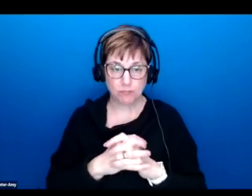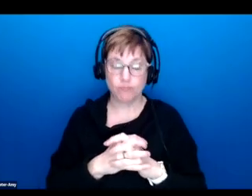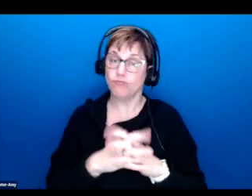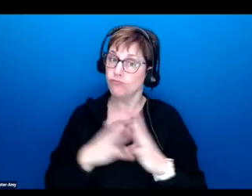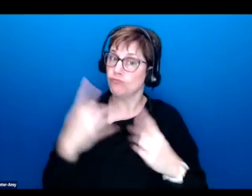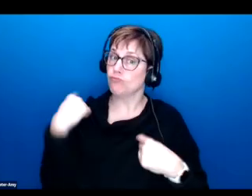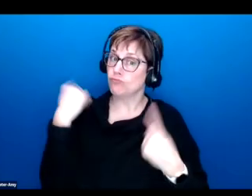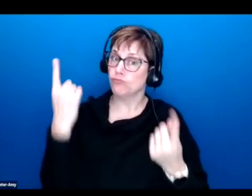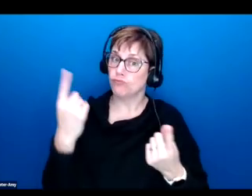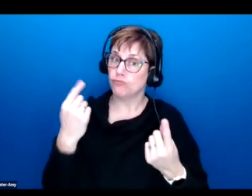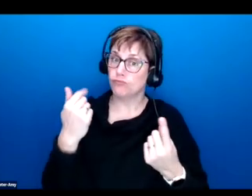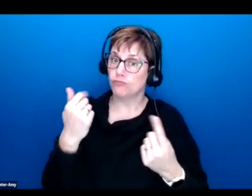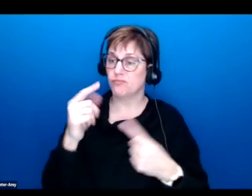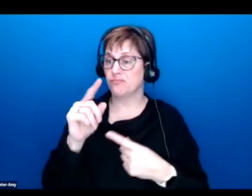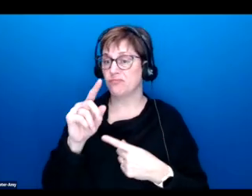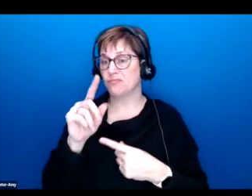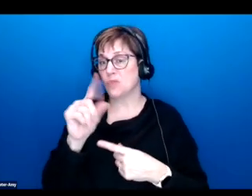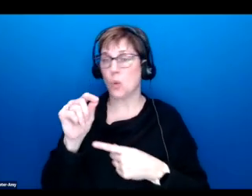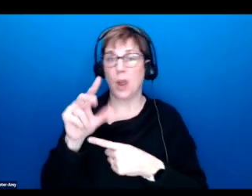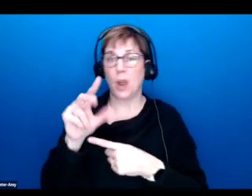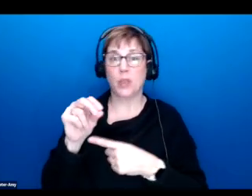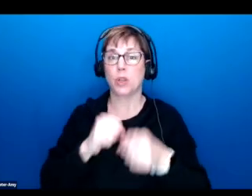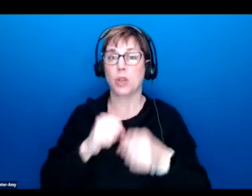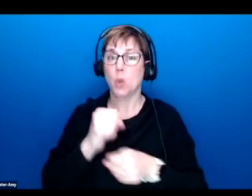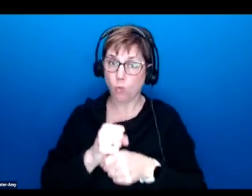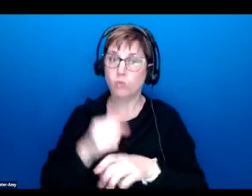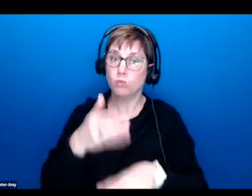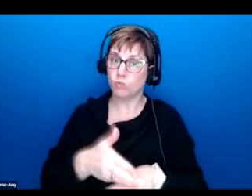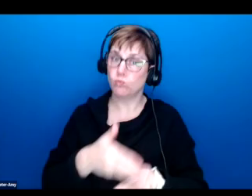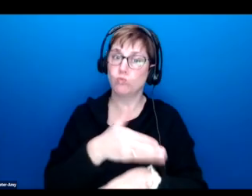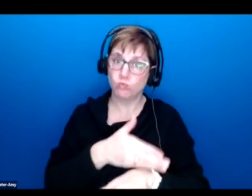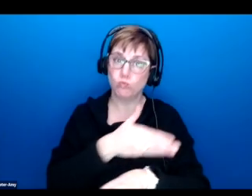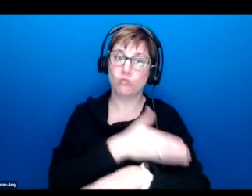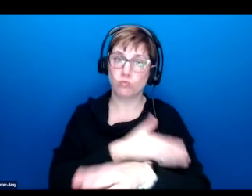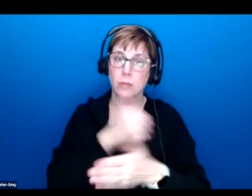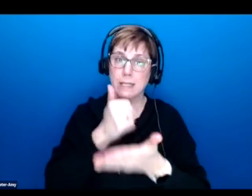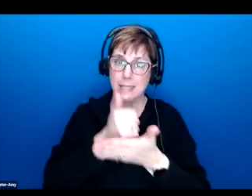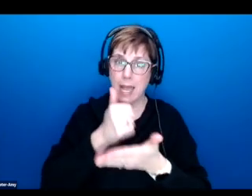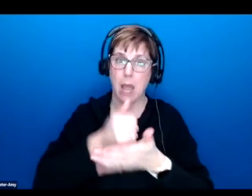the last few decades that have been made to address this institutional bias